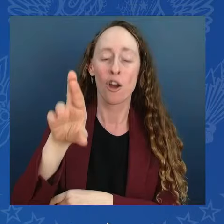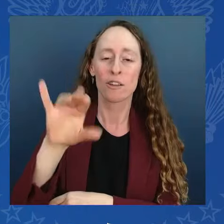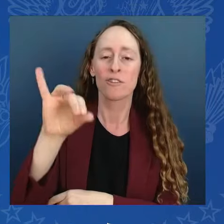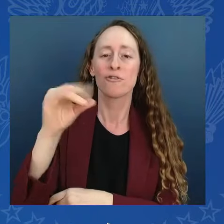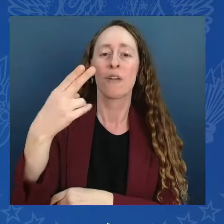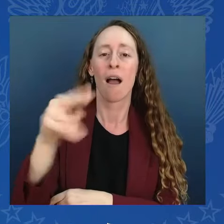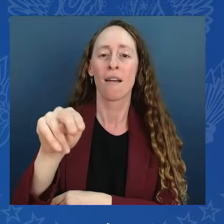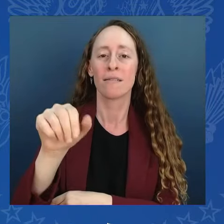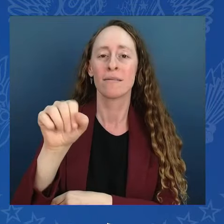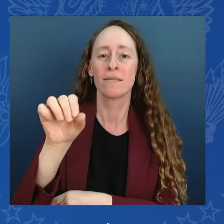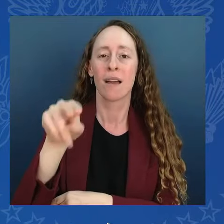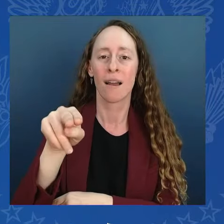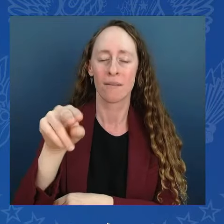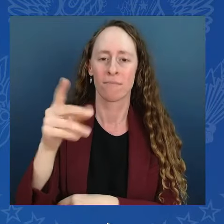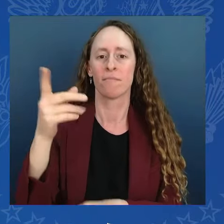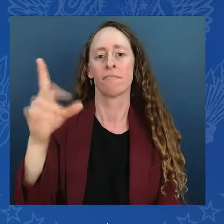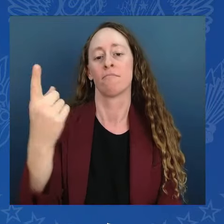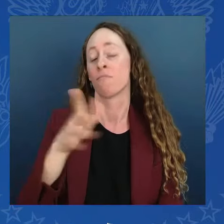You really are.